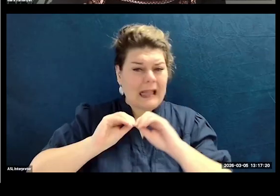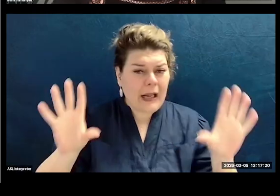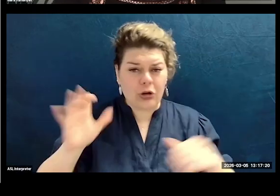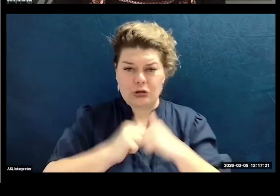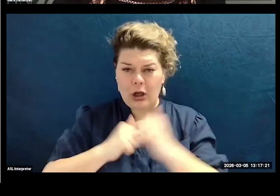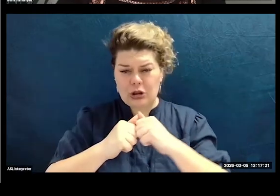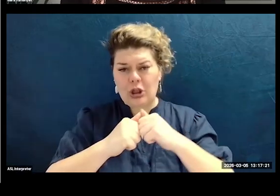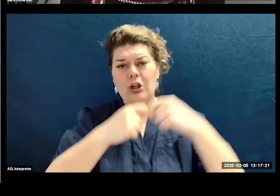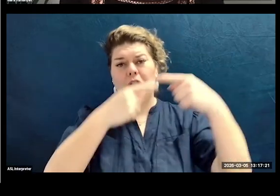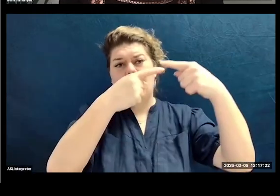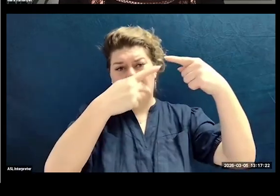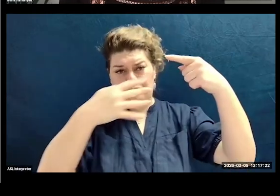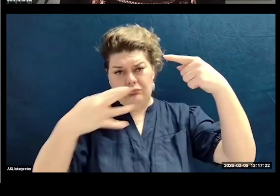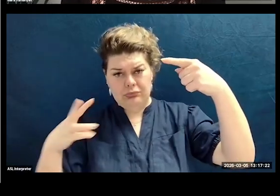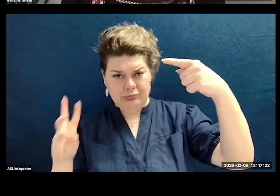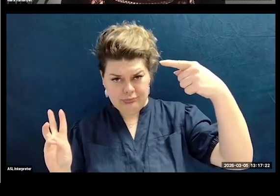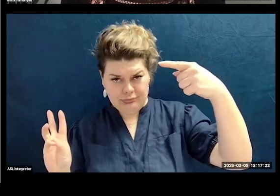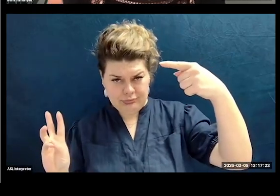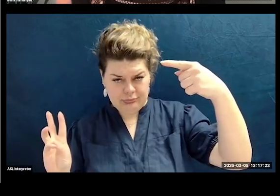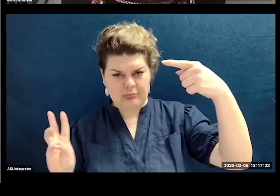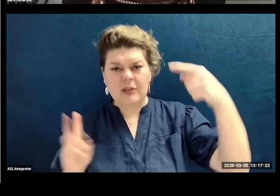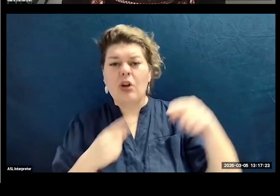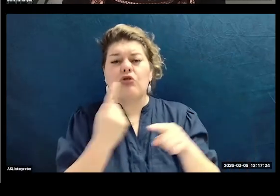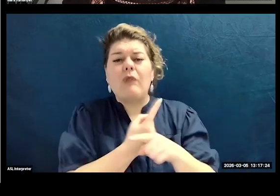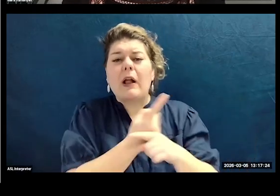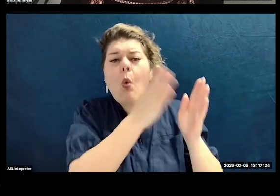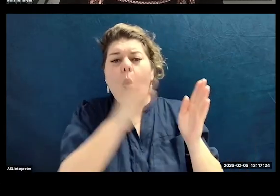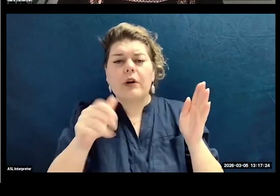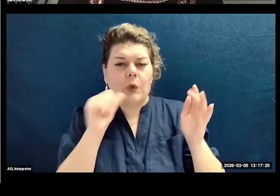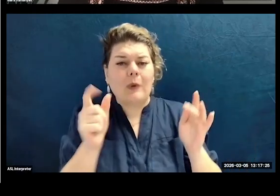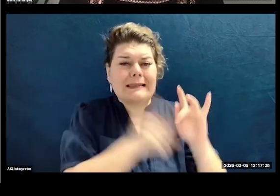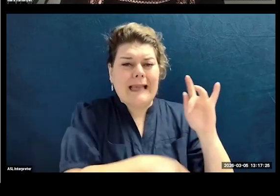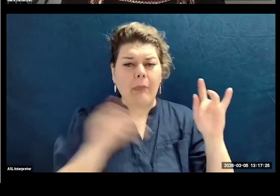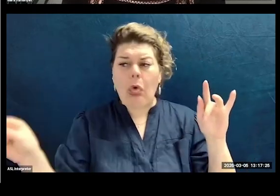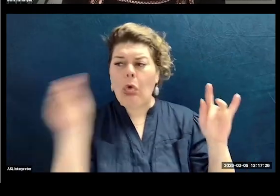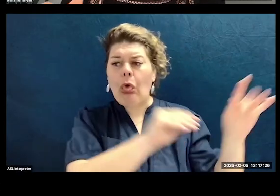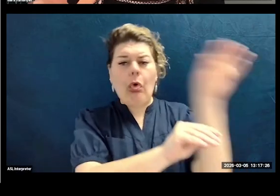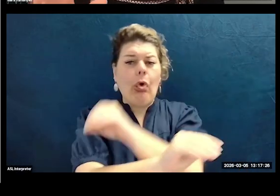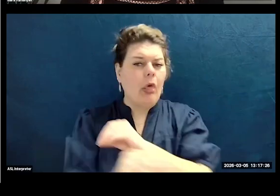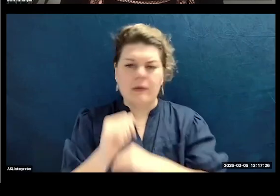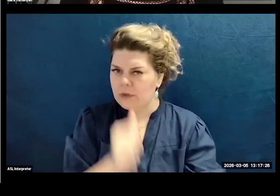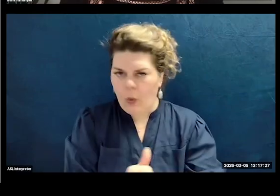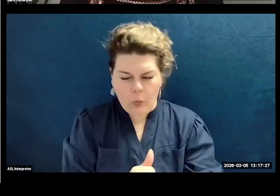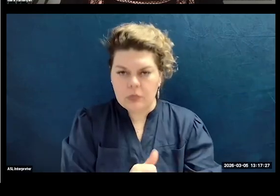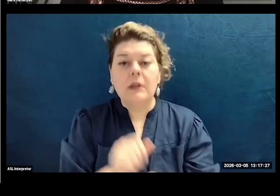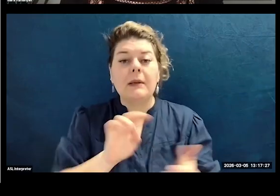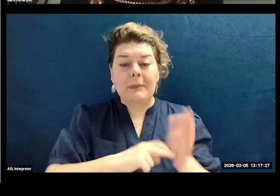and they should follow a logical order without skipping levels. This means that heading level 5